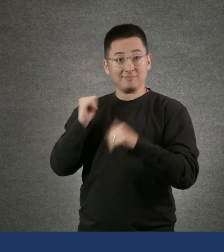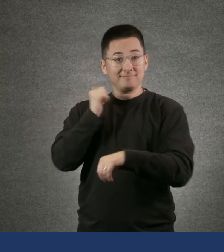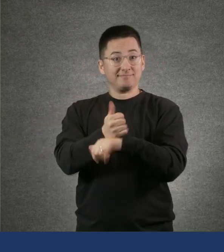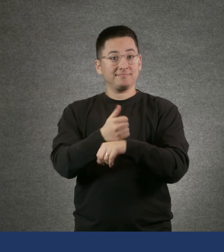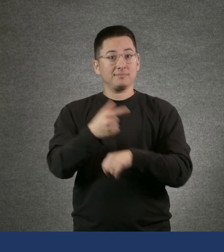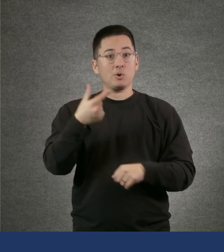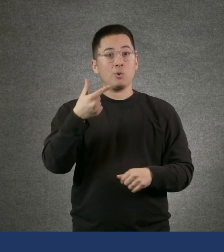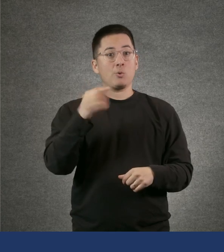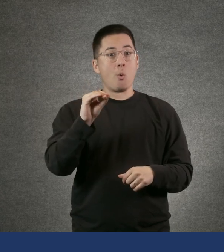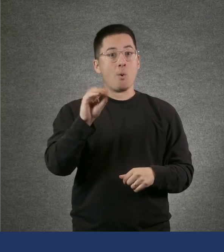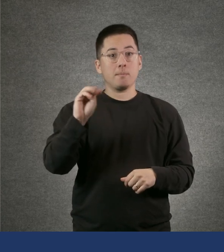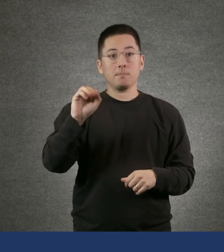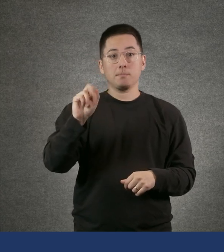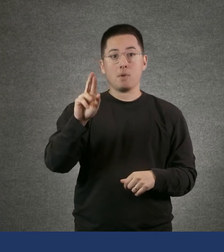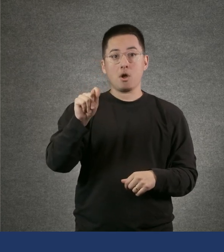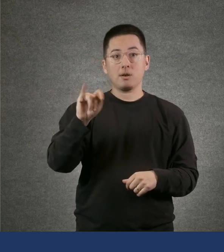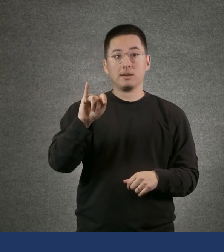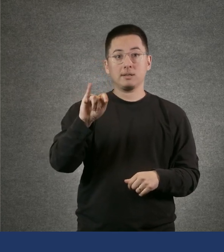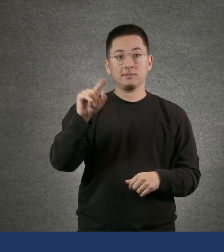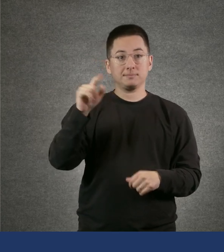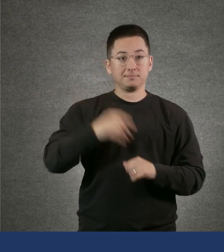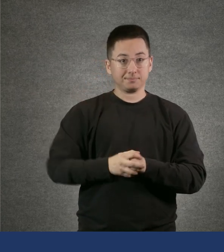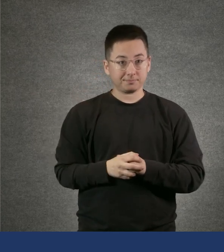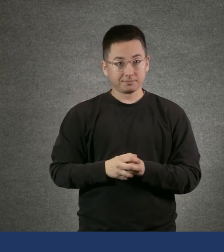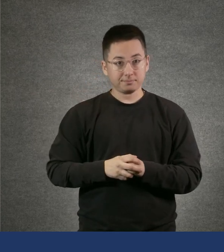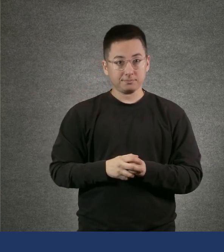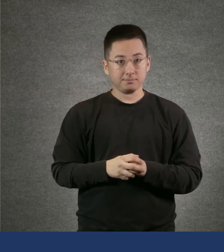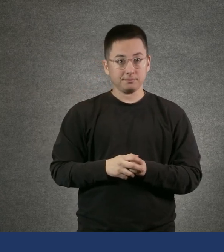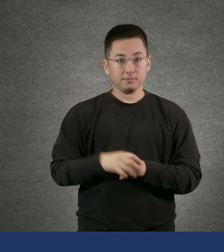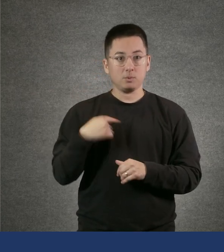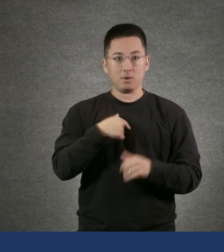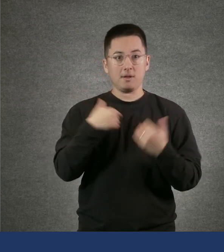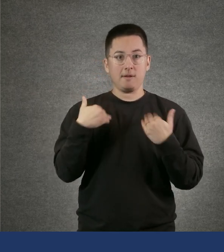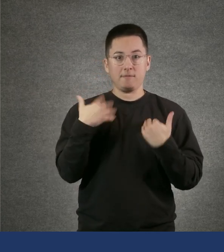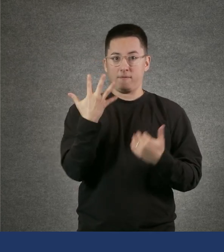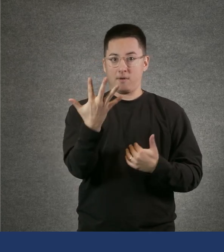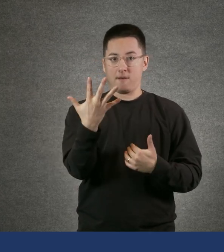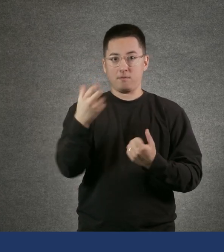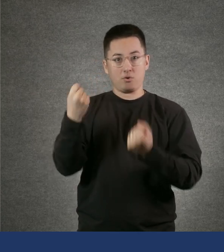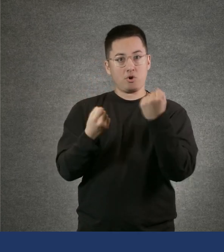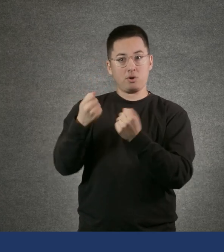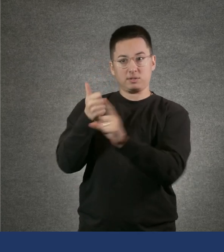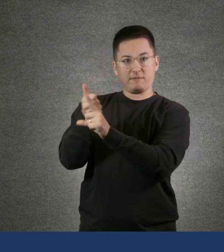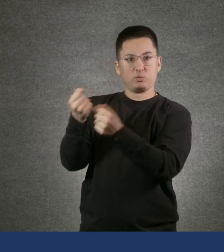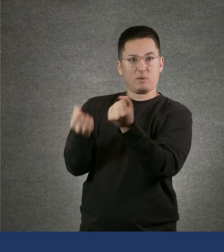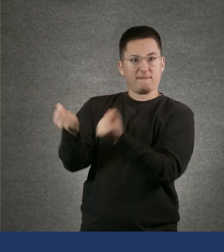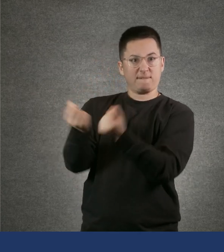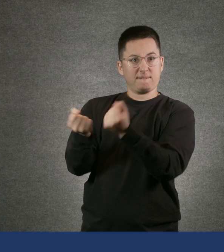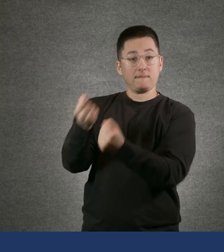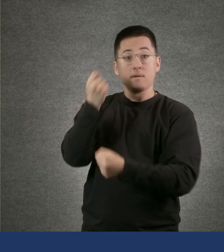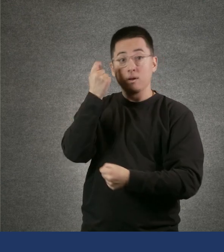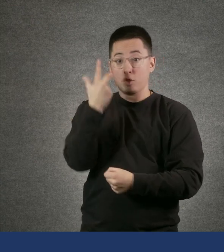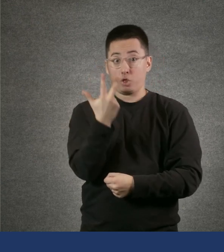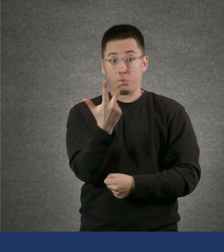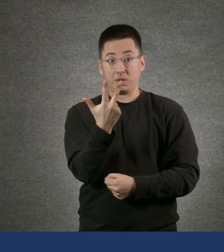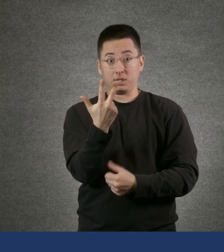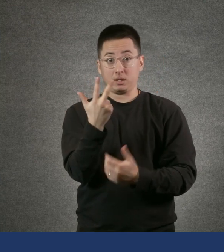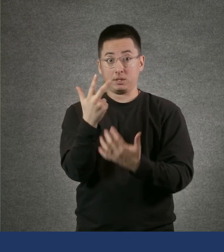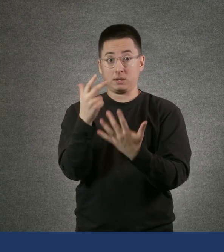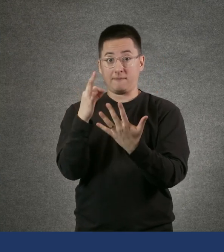And now we have goMARTI. We have five autonomous vehicles. Three of them are ADA-compliant.